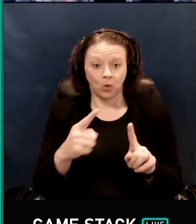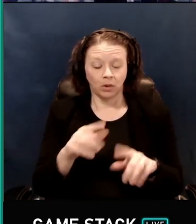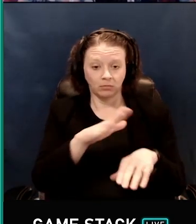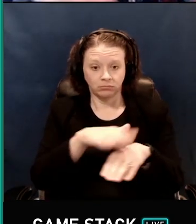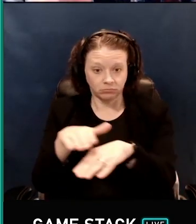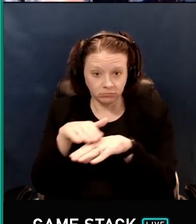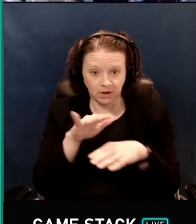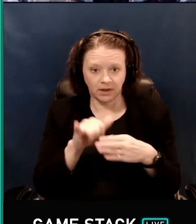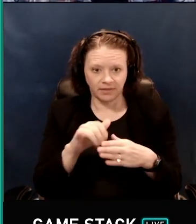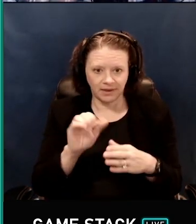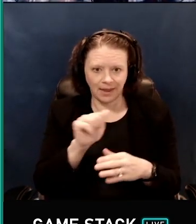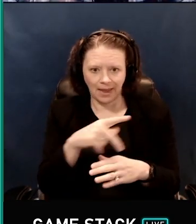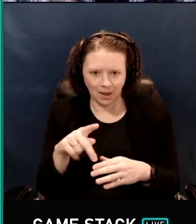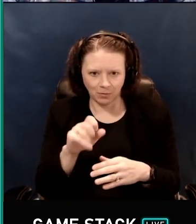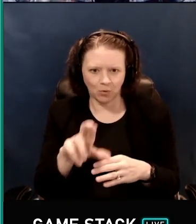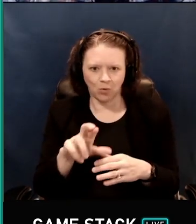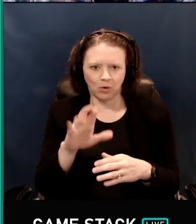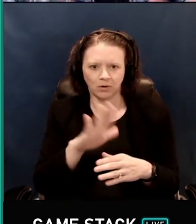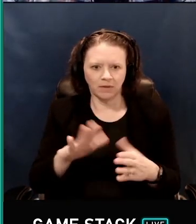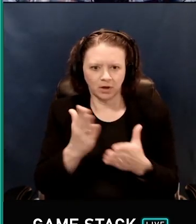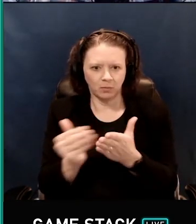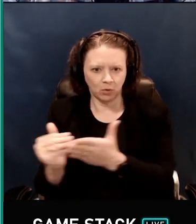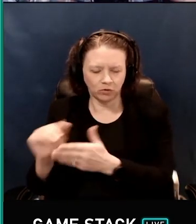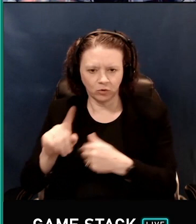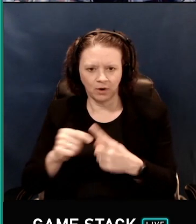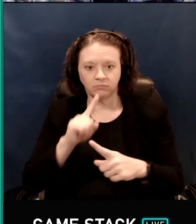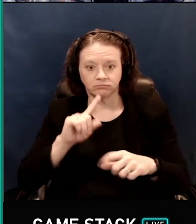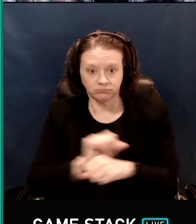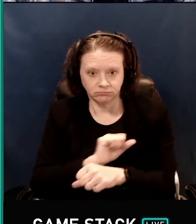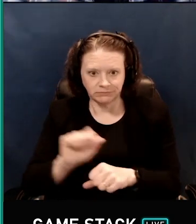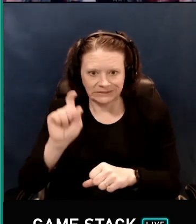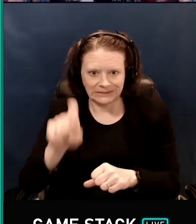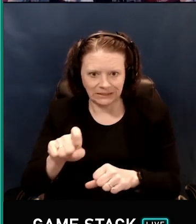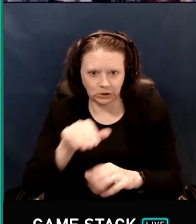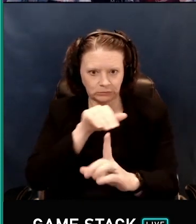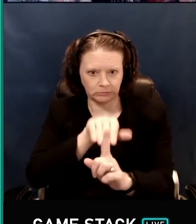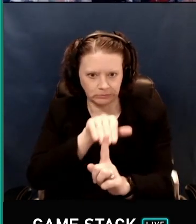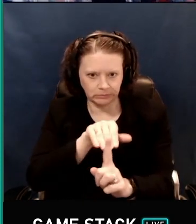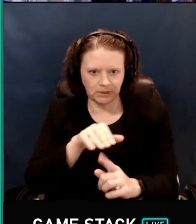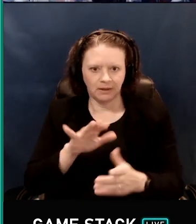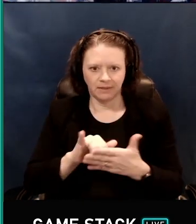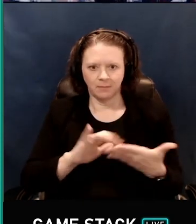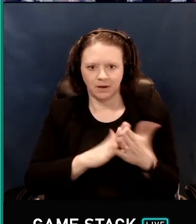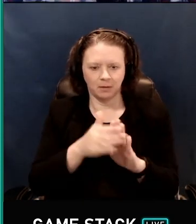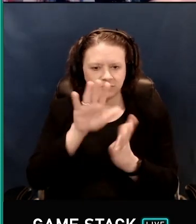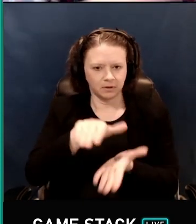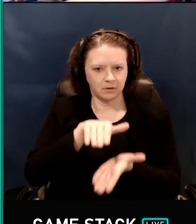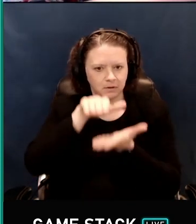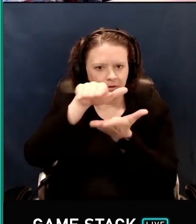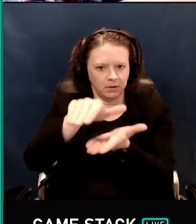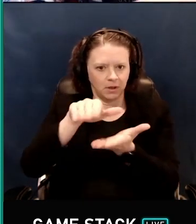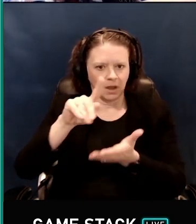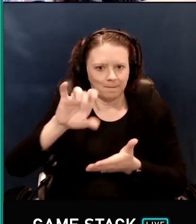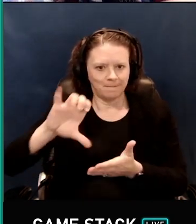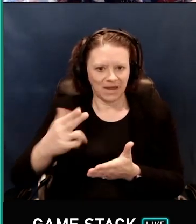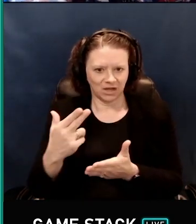really need to be notified, and that essentially becomes a batch workload. In the past you might have seen games you load